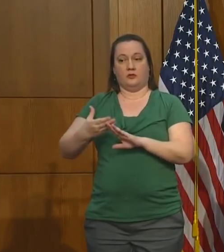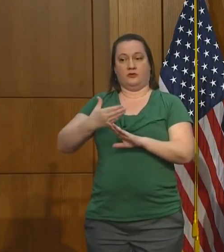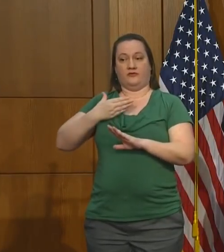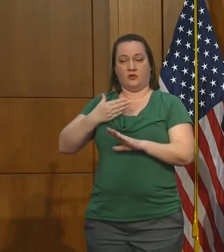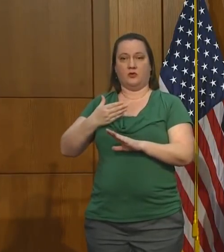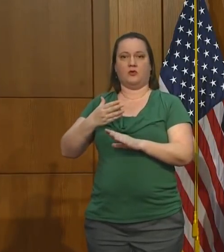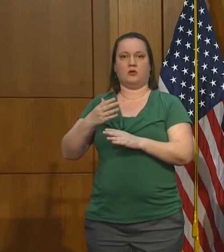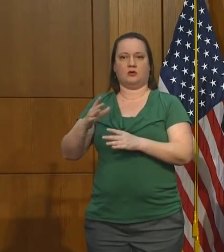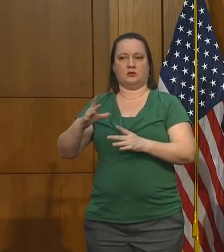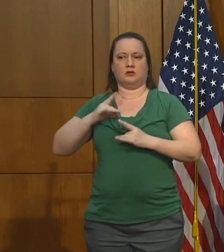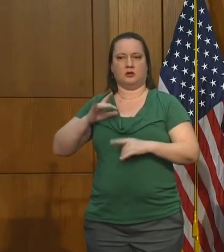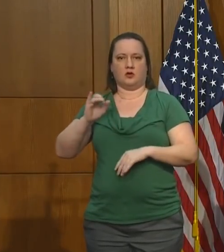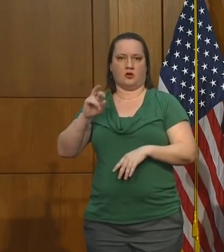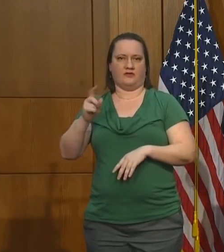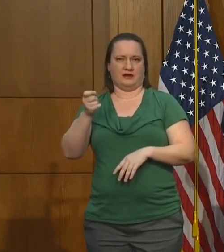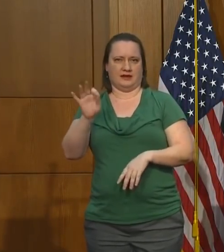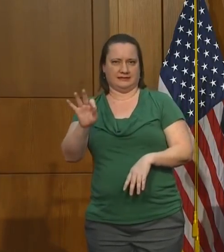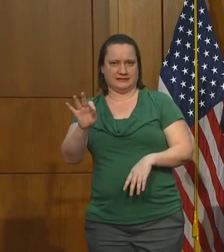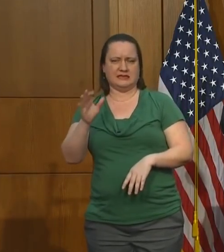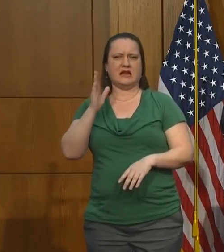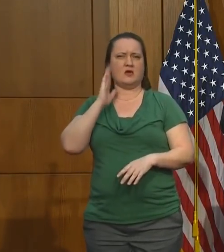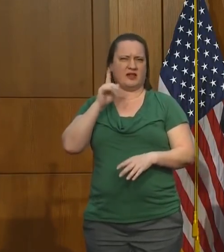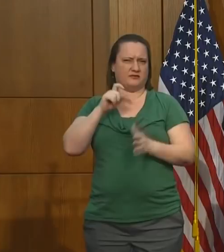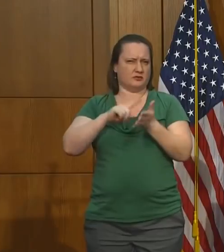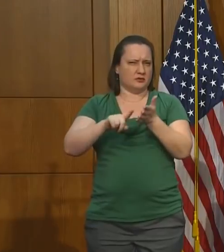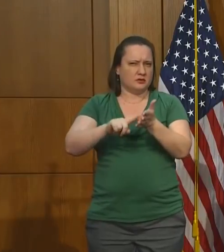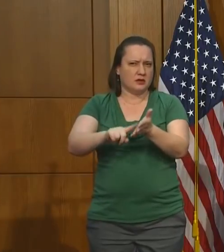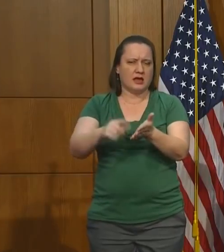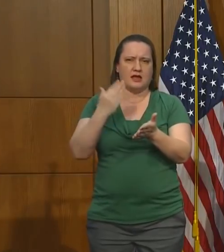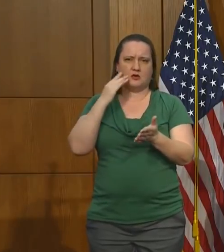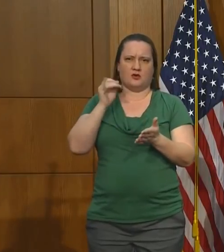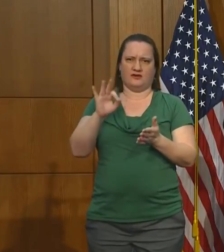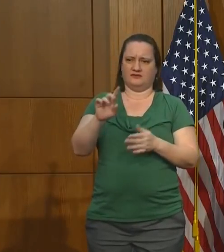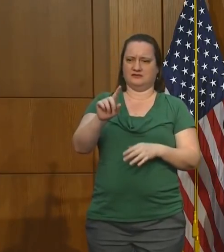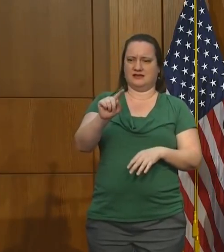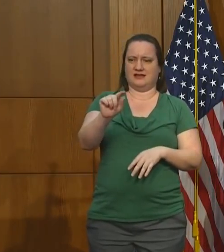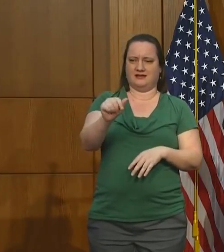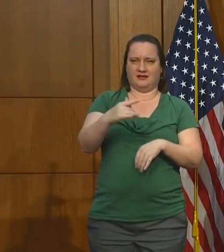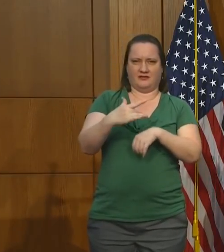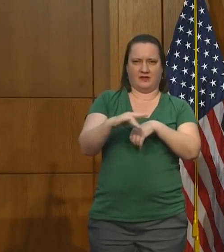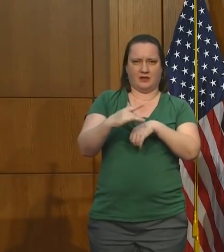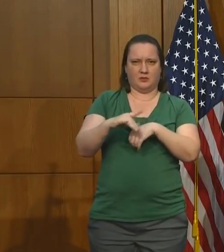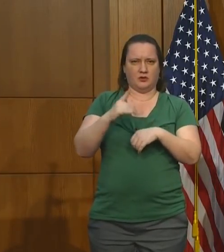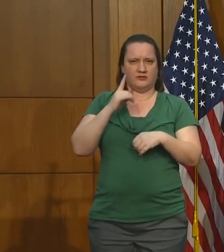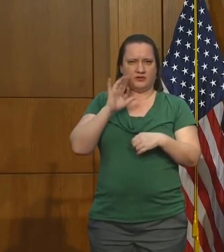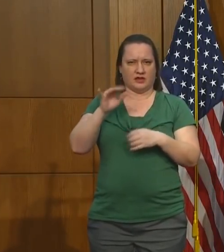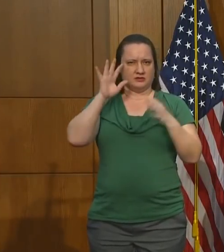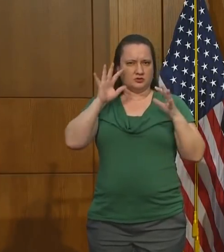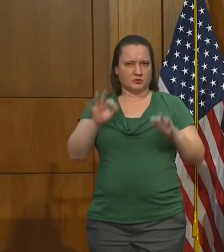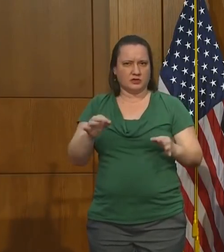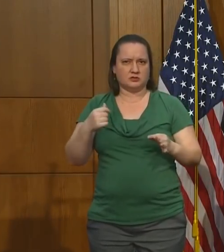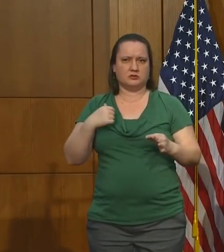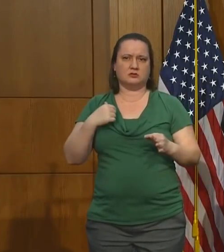THEM WERE IN PEOPLE WITH OUT UNDERLYING HEALTH CONDITIONS I'D HAVE TO LOOK INTO THAT I DON'T KNOW IF WE'RE GOING TO